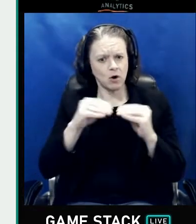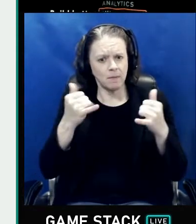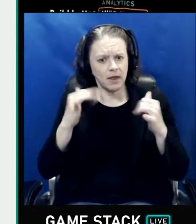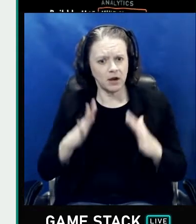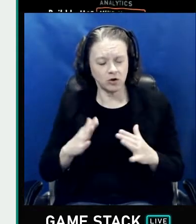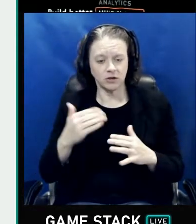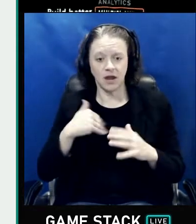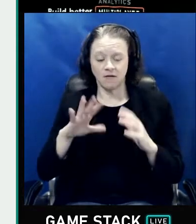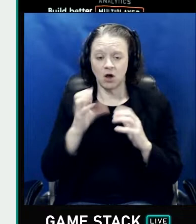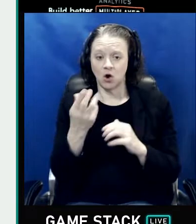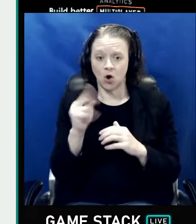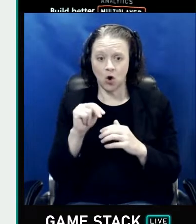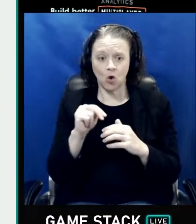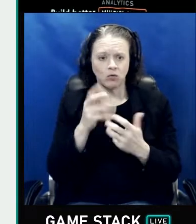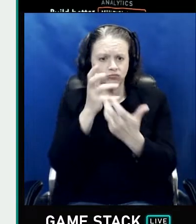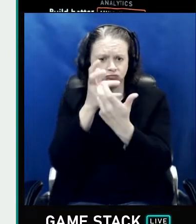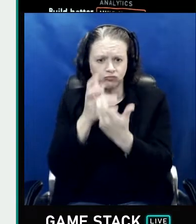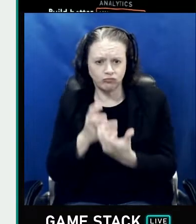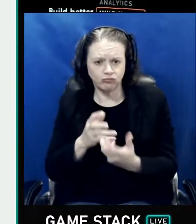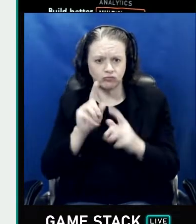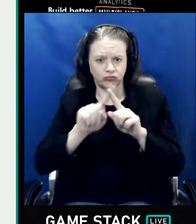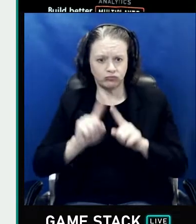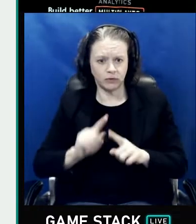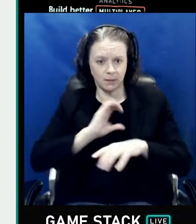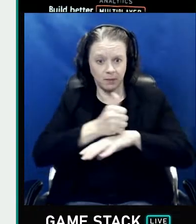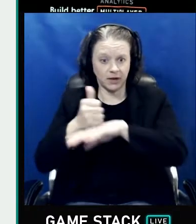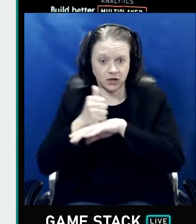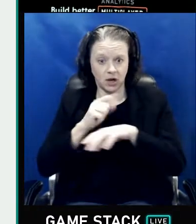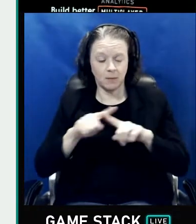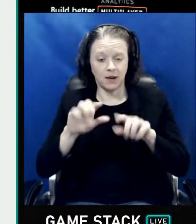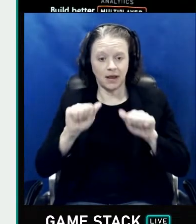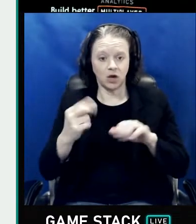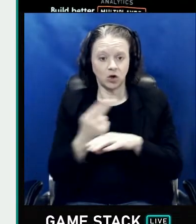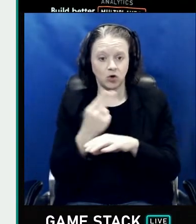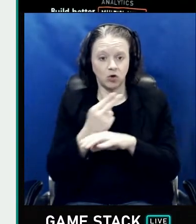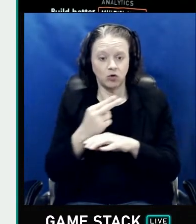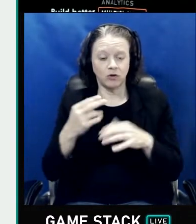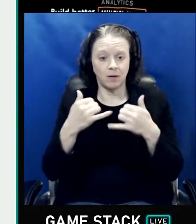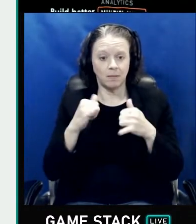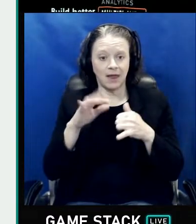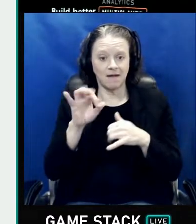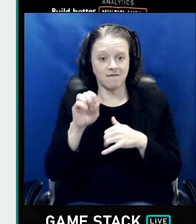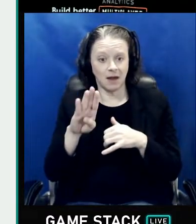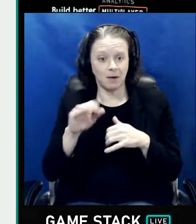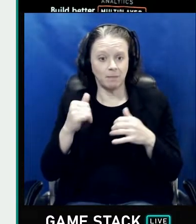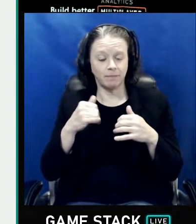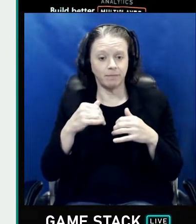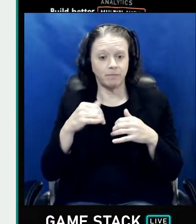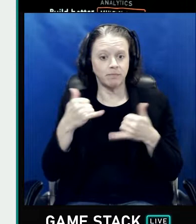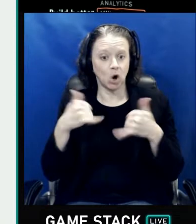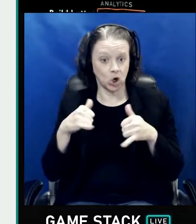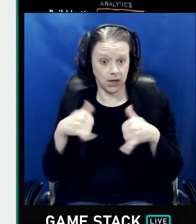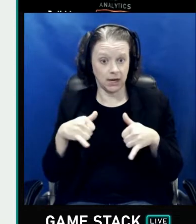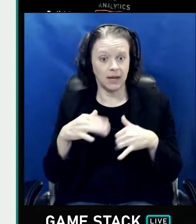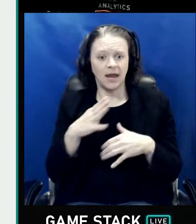but they can still use PlayFab Party for their chat. Their chat sessions are still split up and quickly and easily on PlayFab Party on top of their own